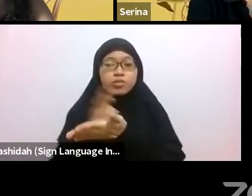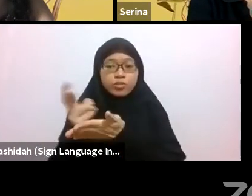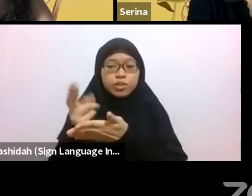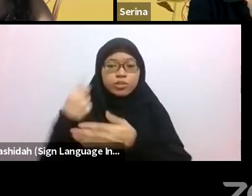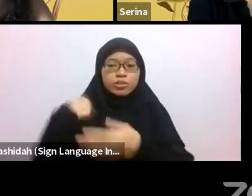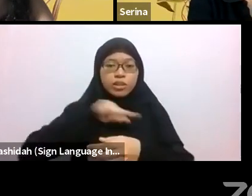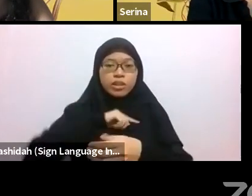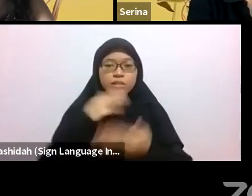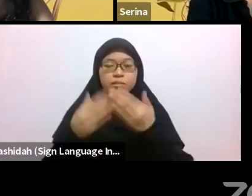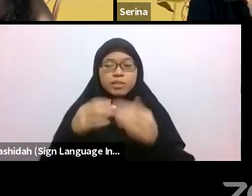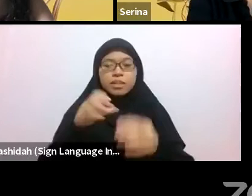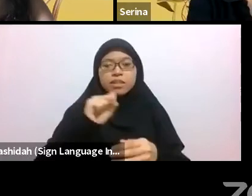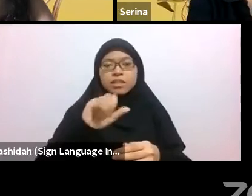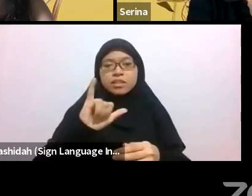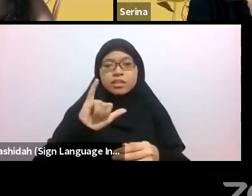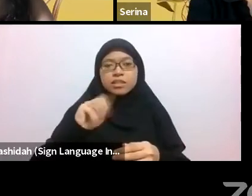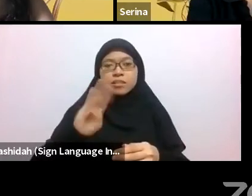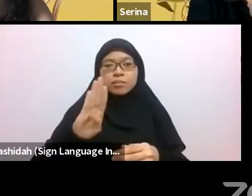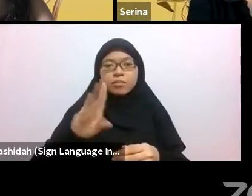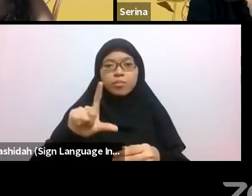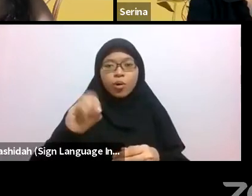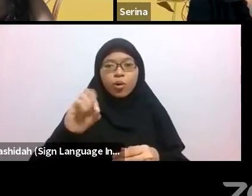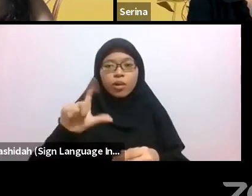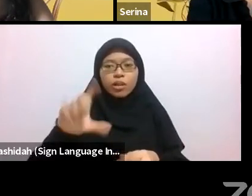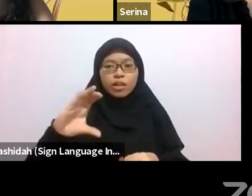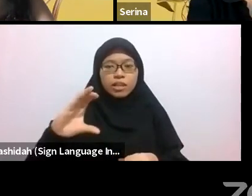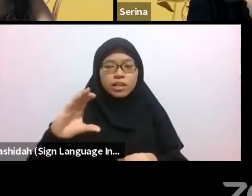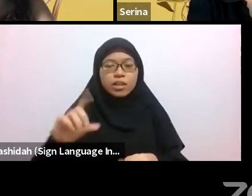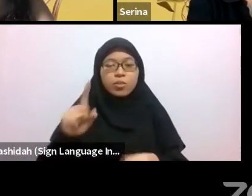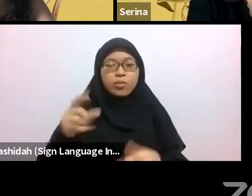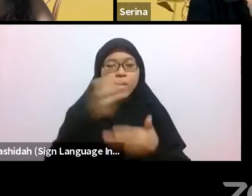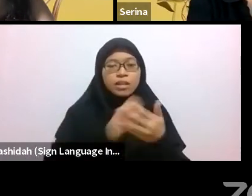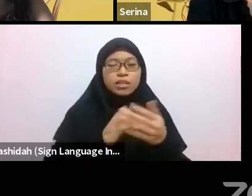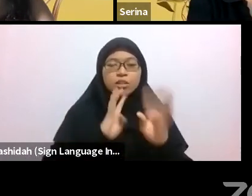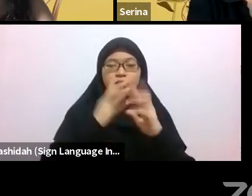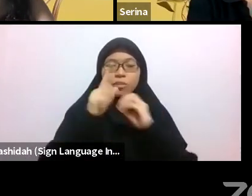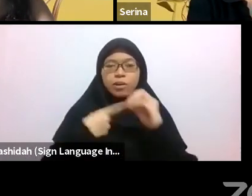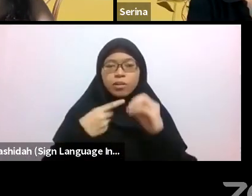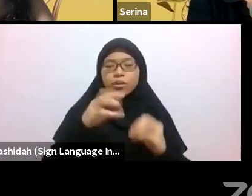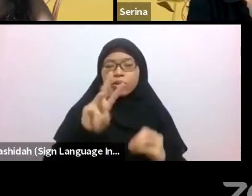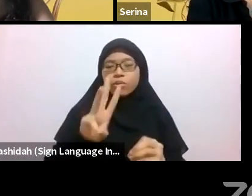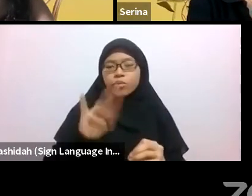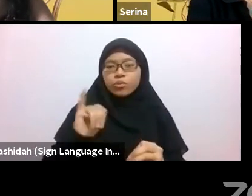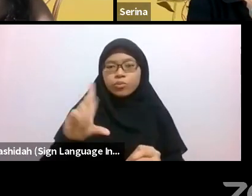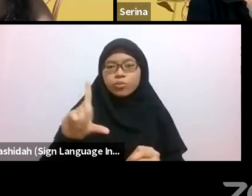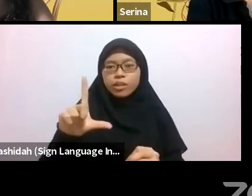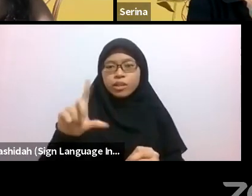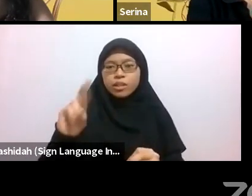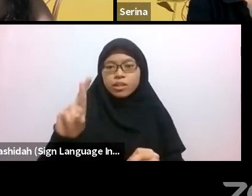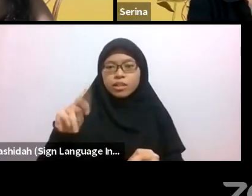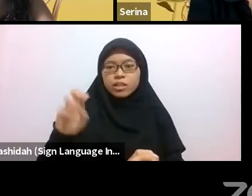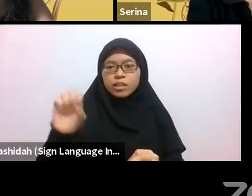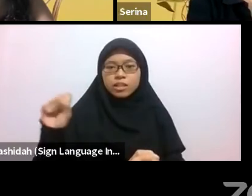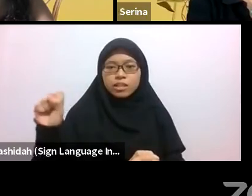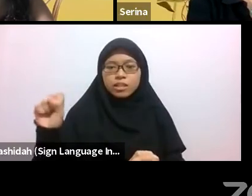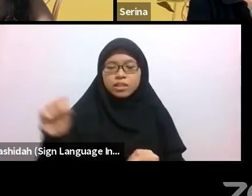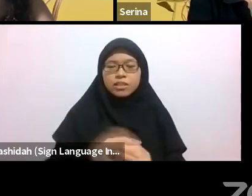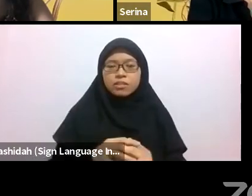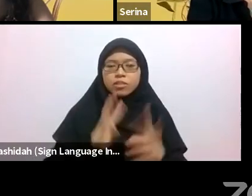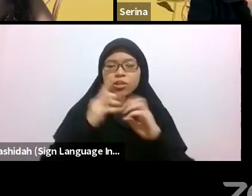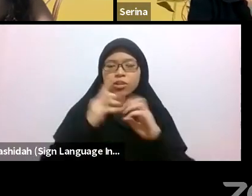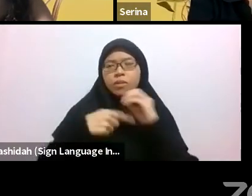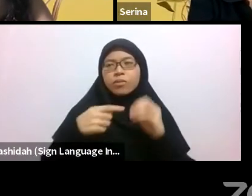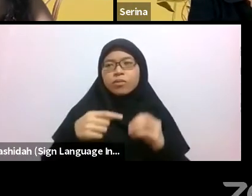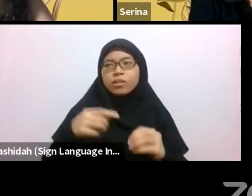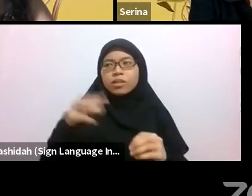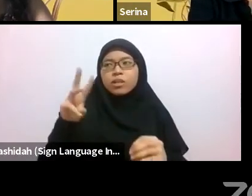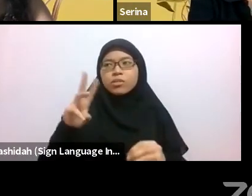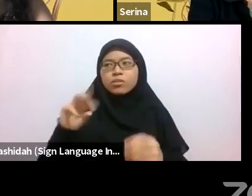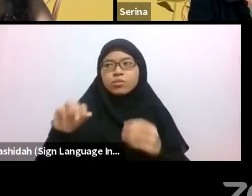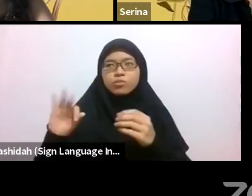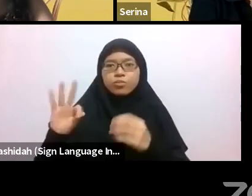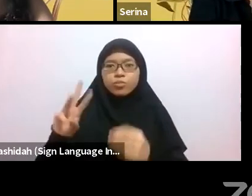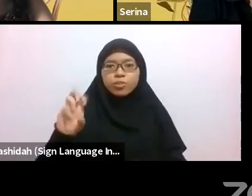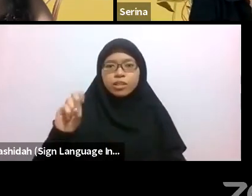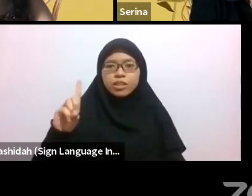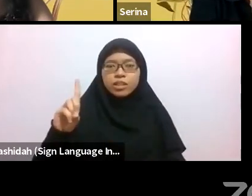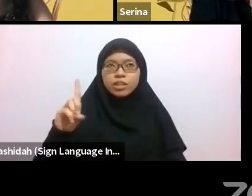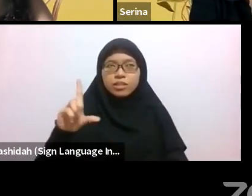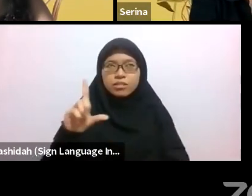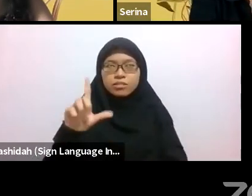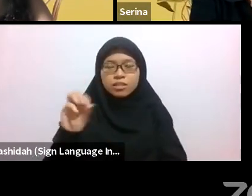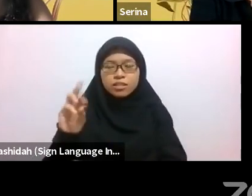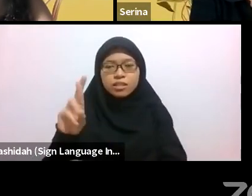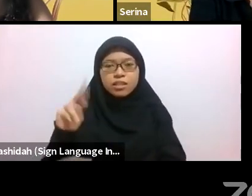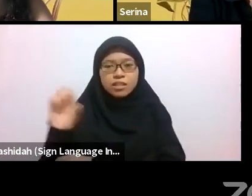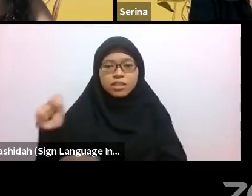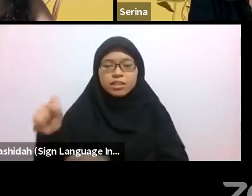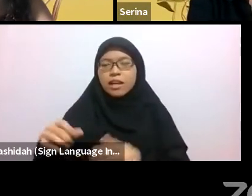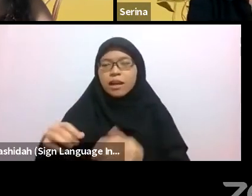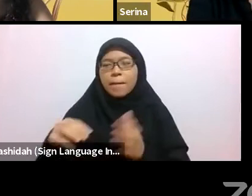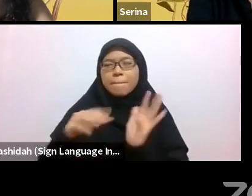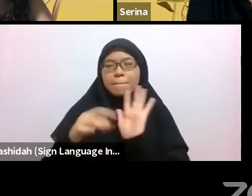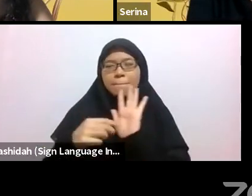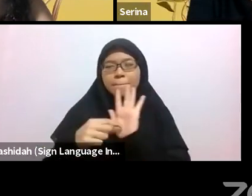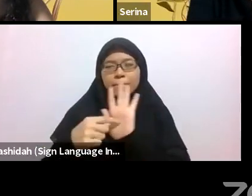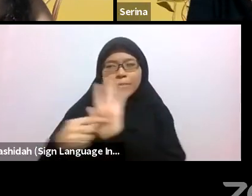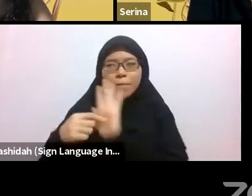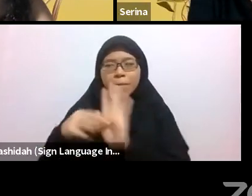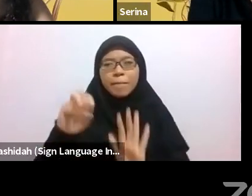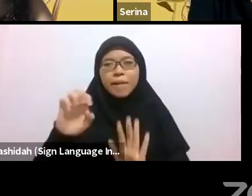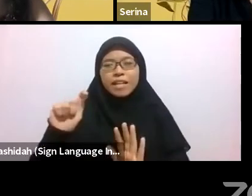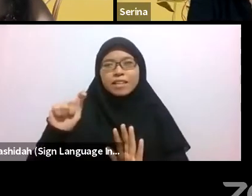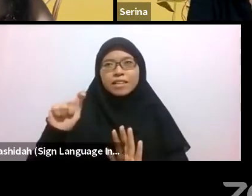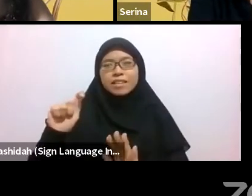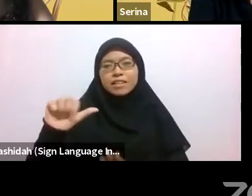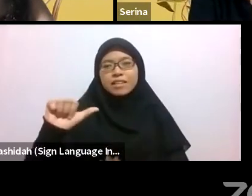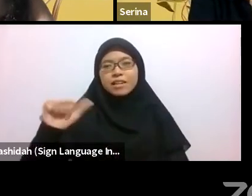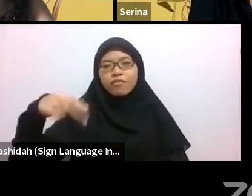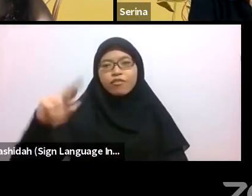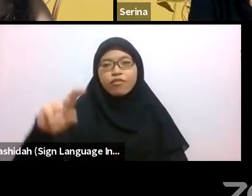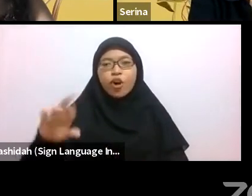One of the essays talks about the wilderness, but it’s very much the wilderness as a kind of symbolic metaphorical space rather than the natural kind of wilderness that most of us might assume.